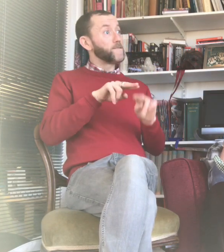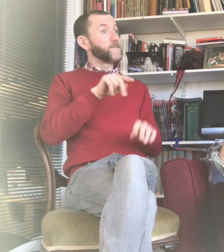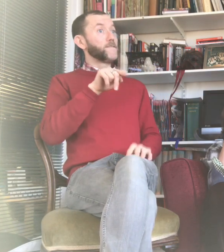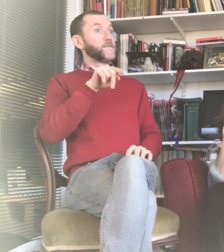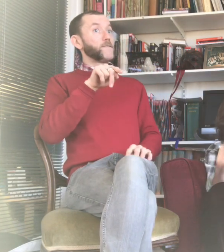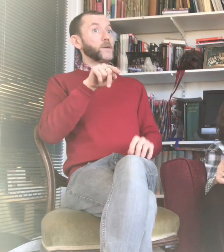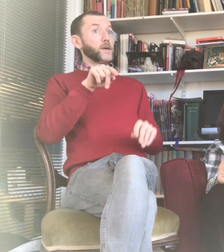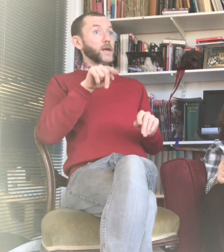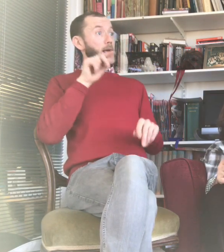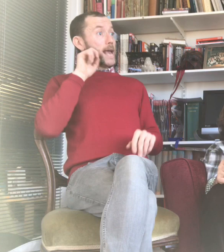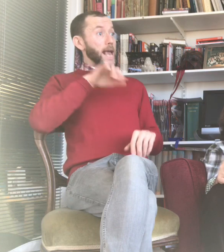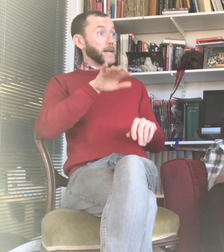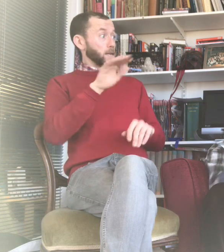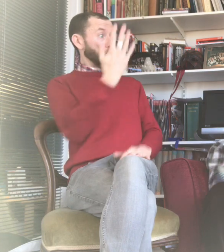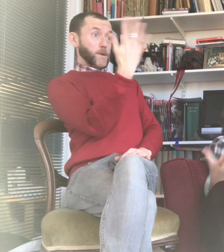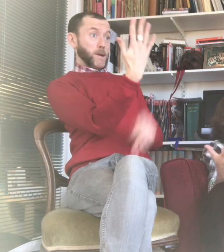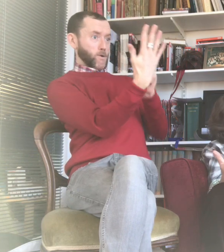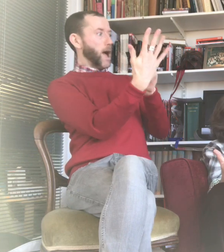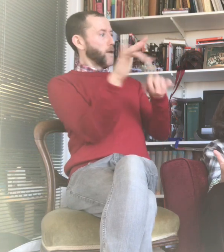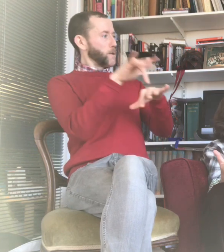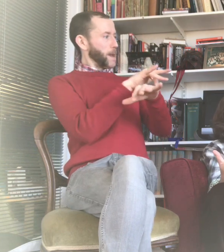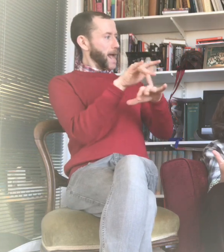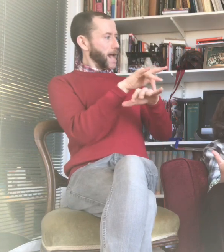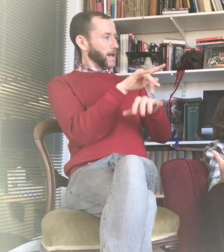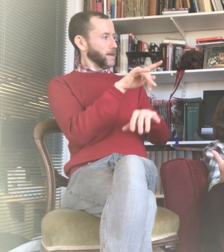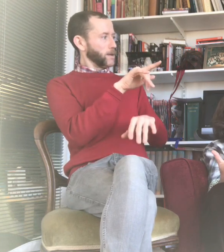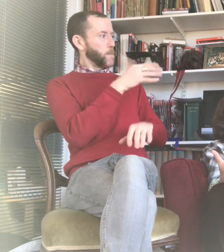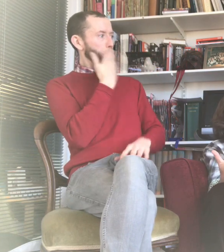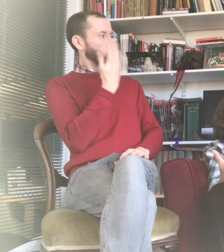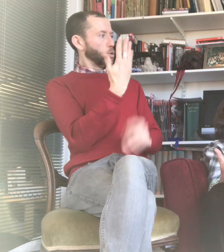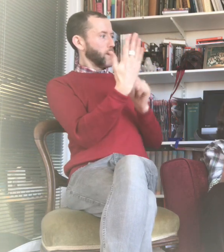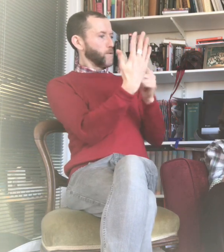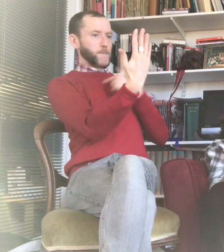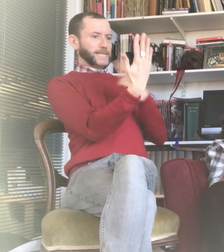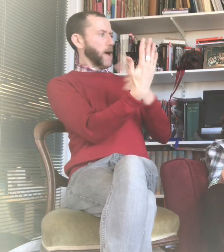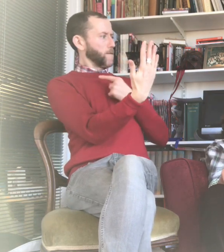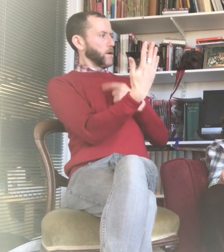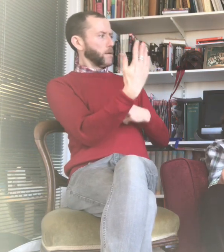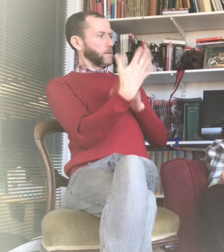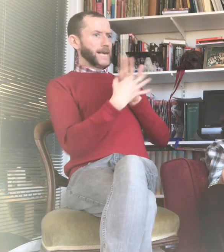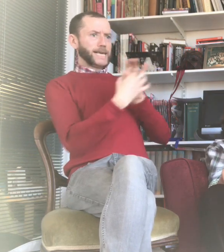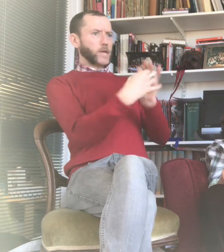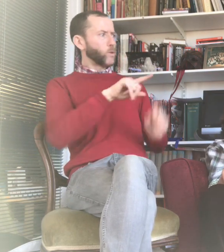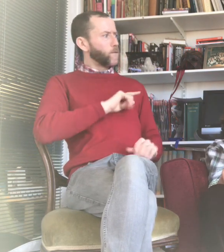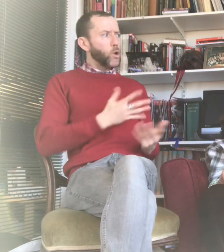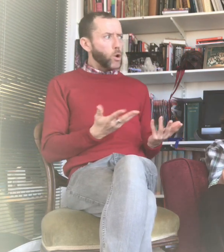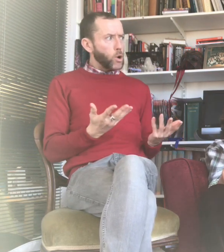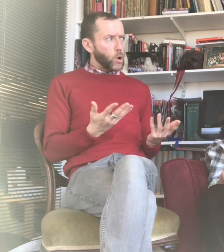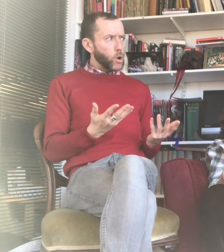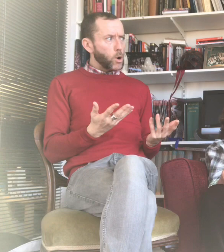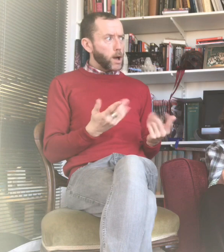in that mirror; and why would you engage with that? So my strong feeling is that